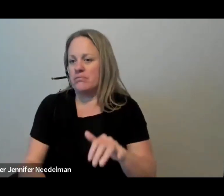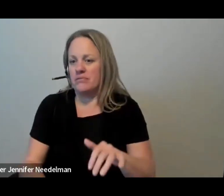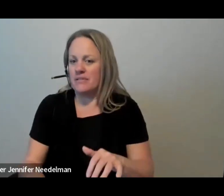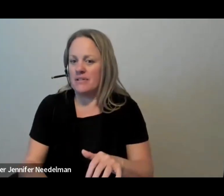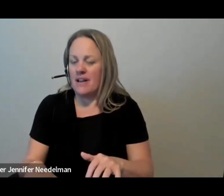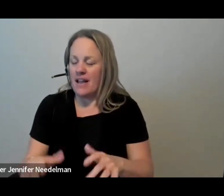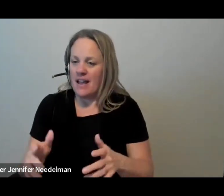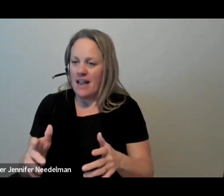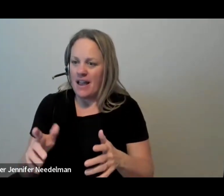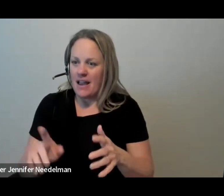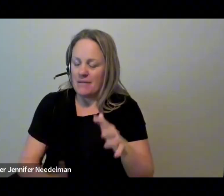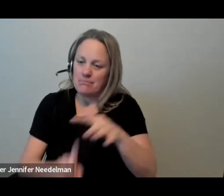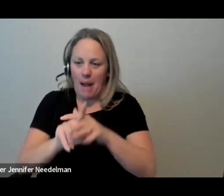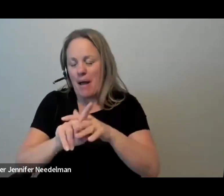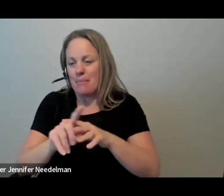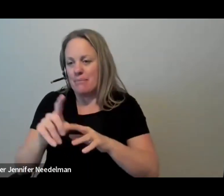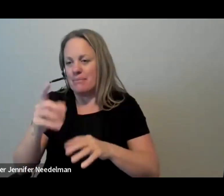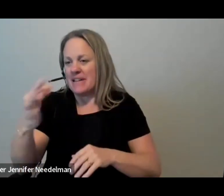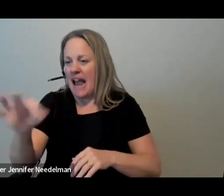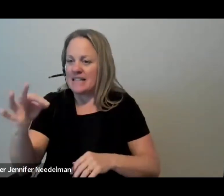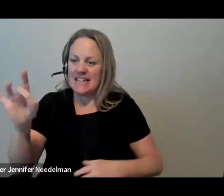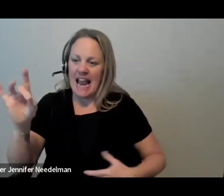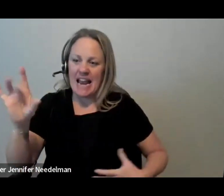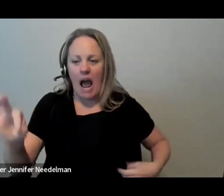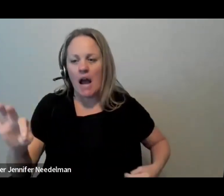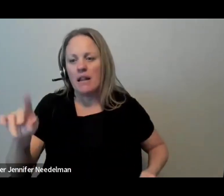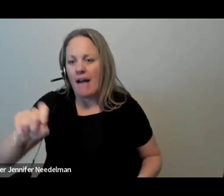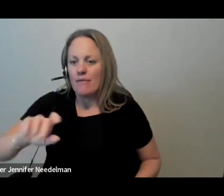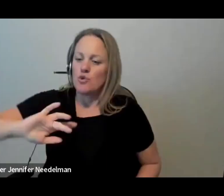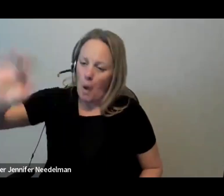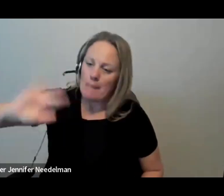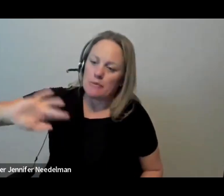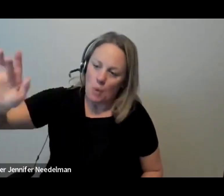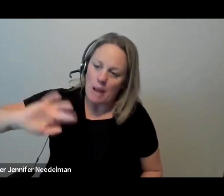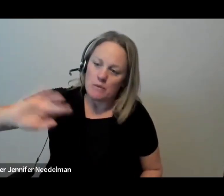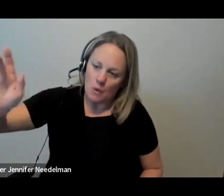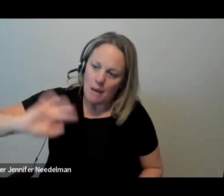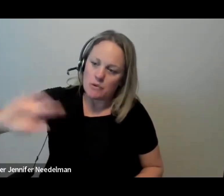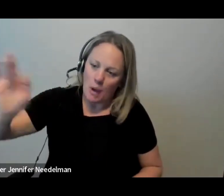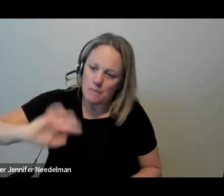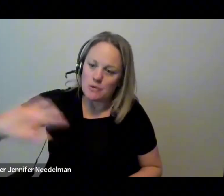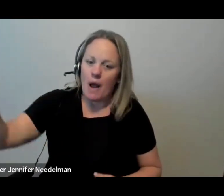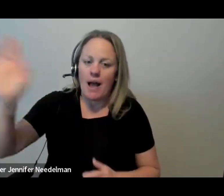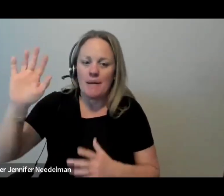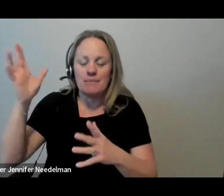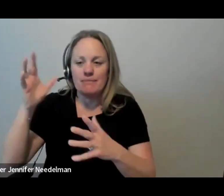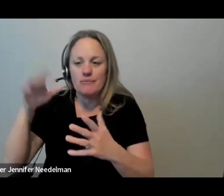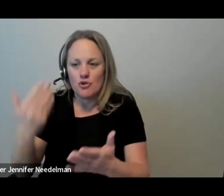and they have to swipe, swipe, swipe hundreds of times to get to their exact birthdate.